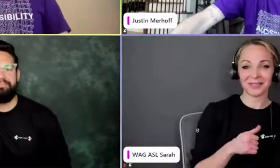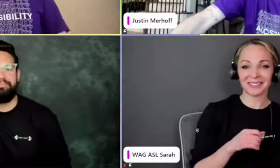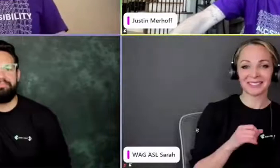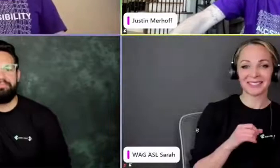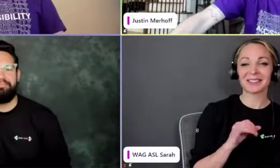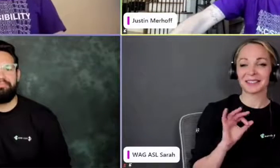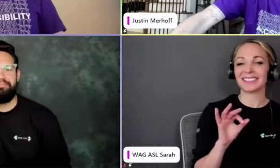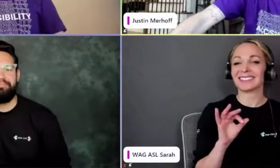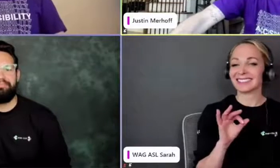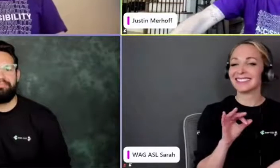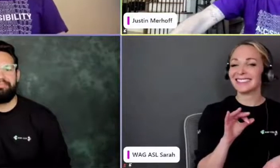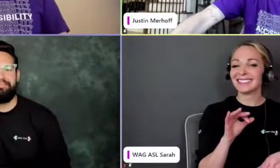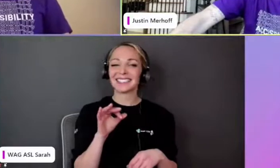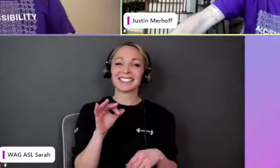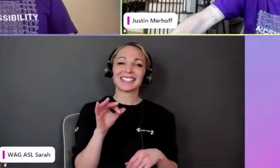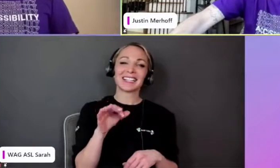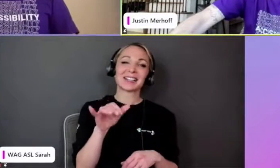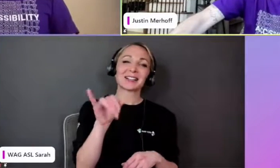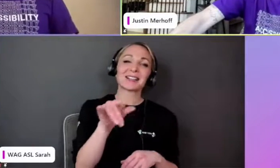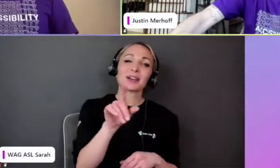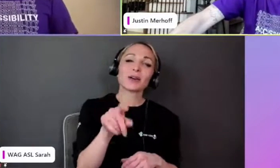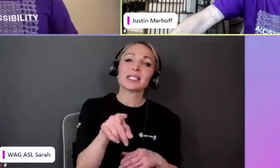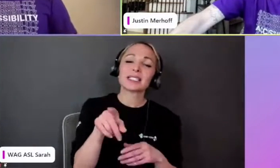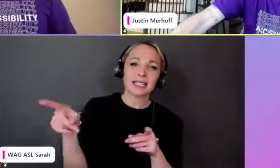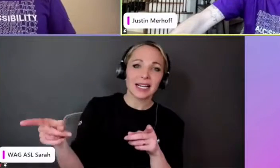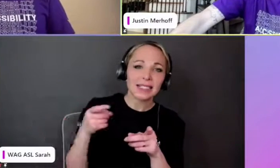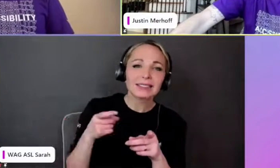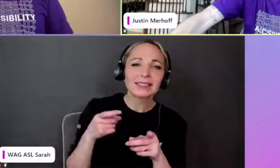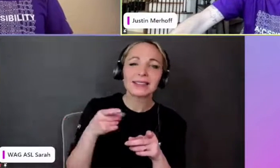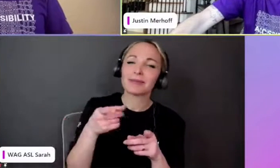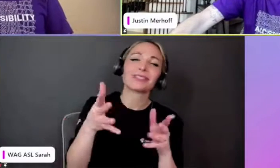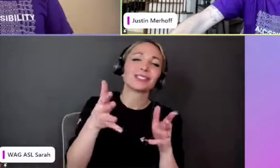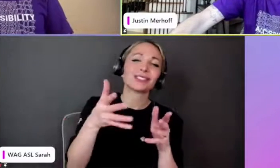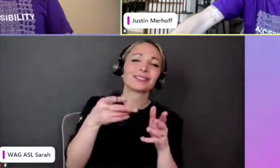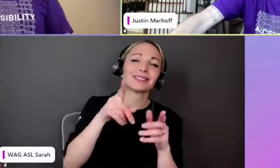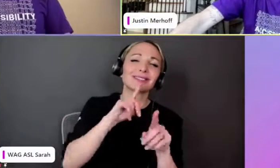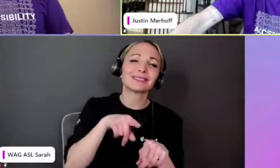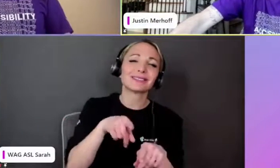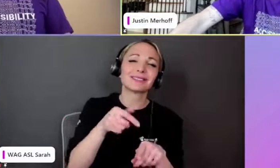So that question was asked about Don. Oh yeah, you already handled that one. Okay, cool. Perfect.